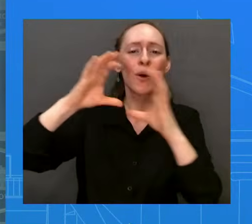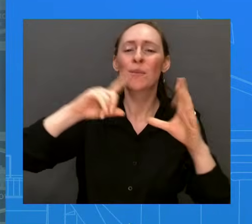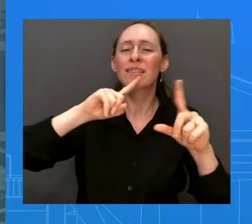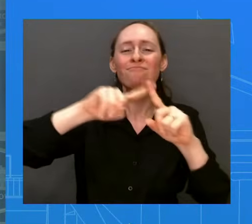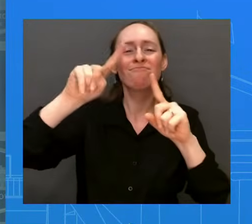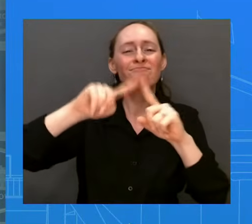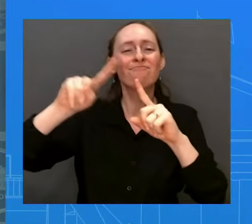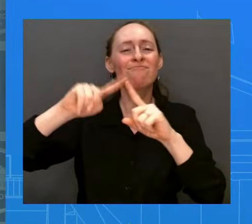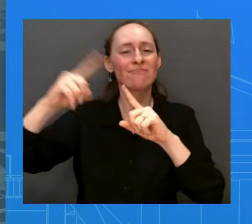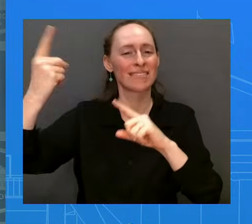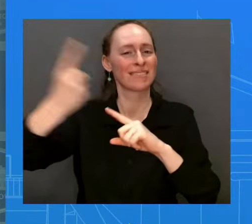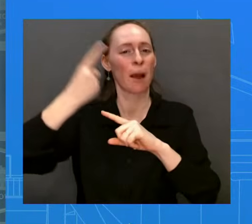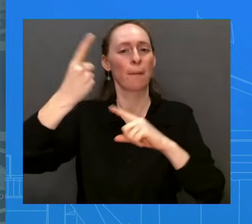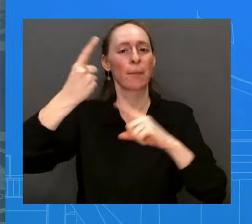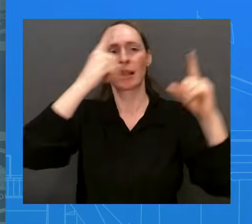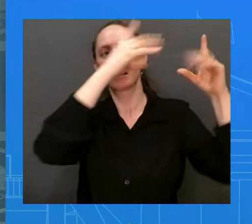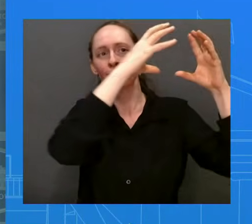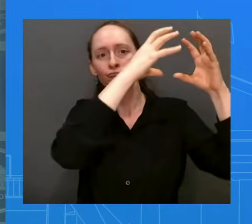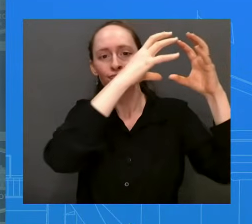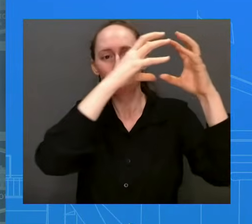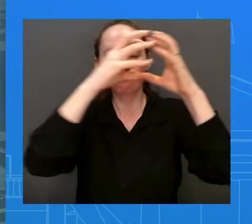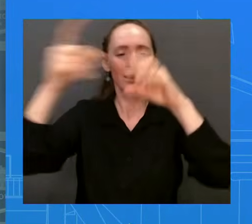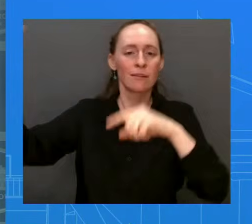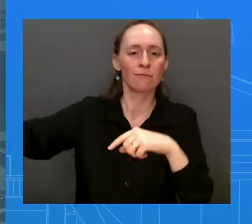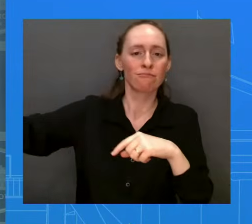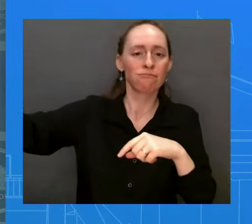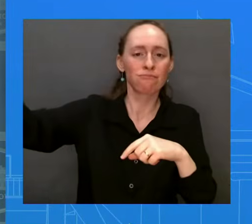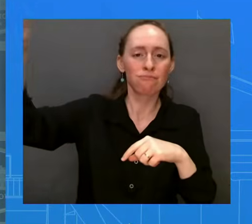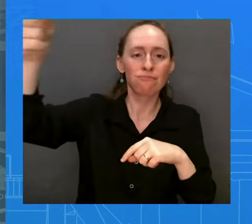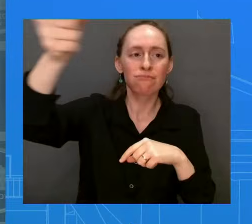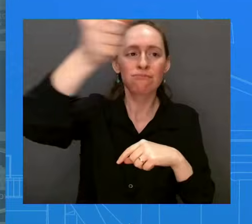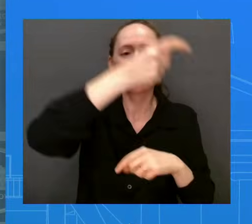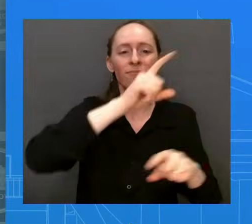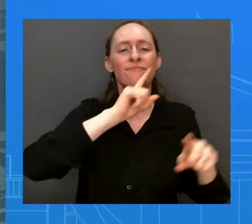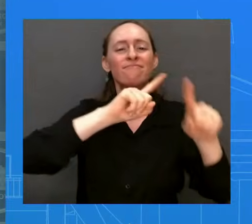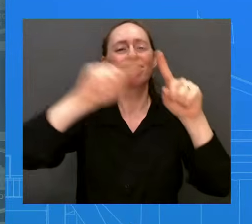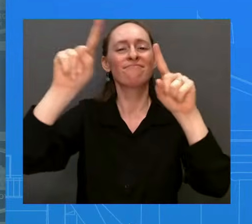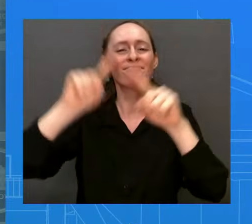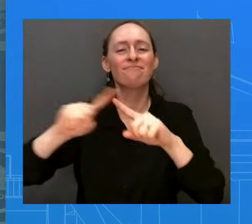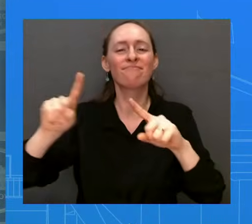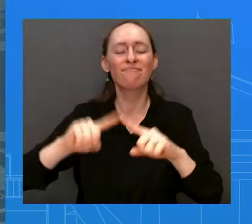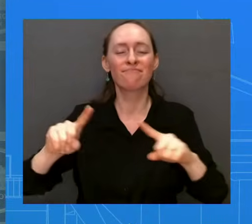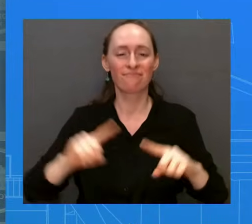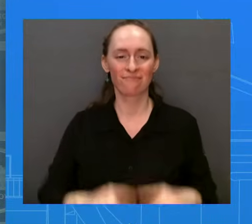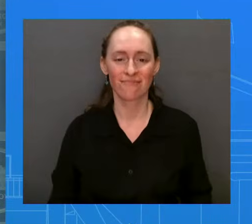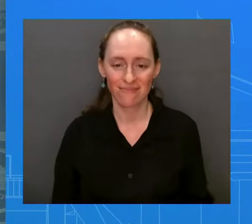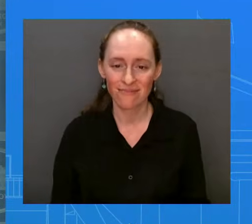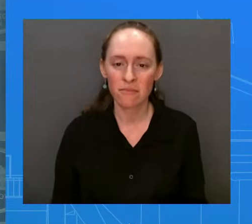I don't think that that's necessarily unusual here. It's difficult for me to say